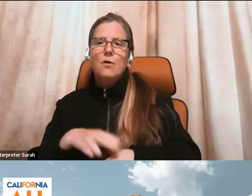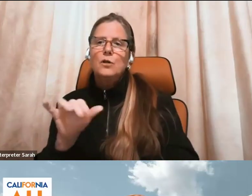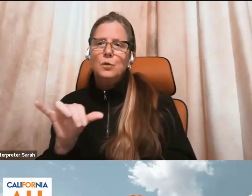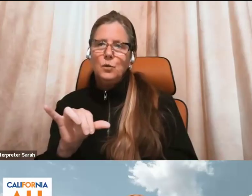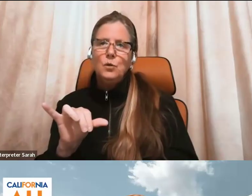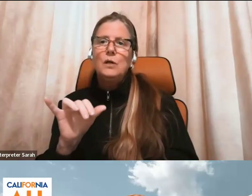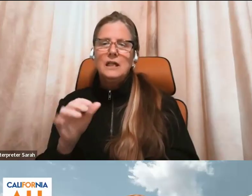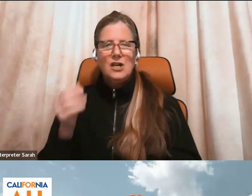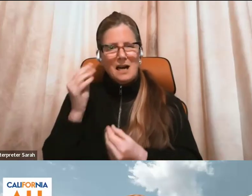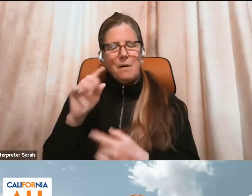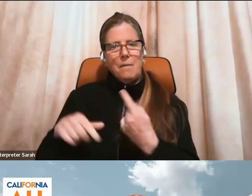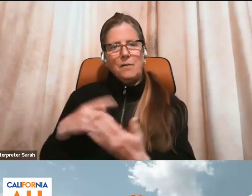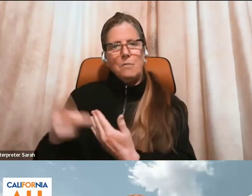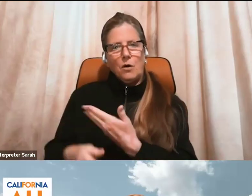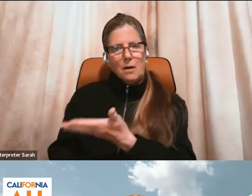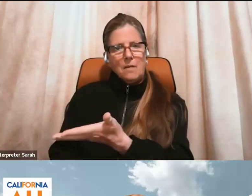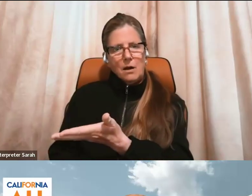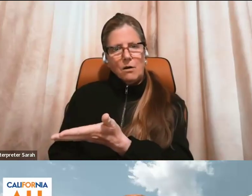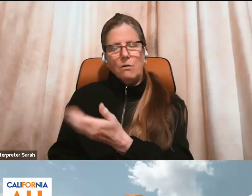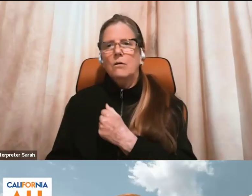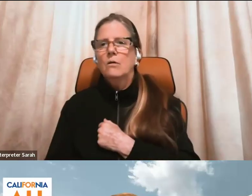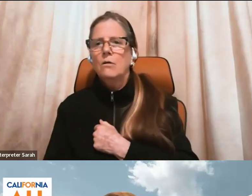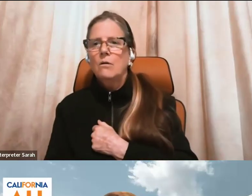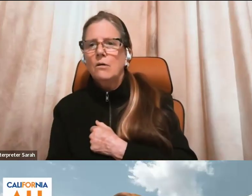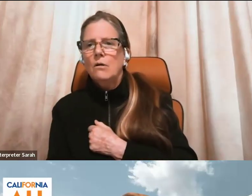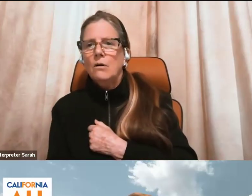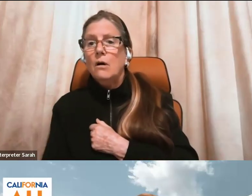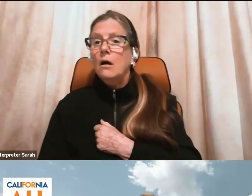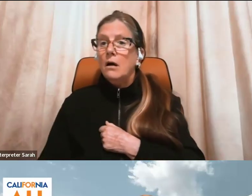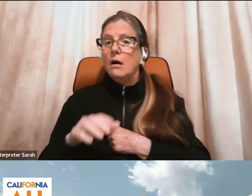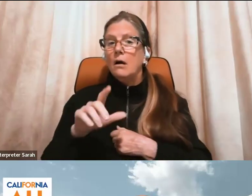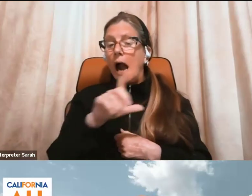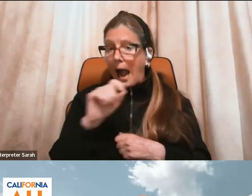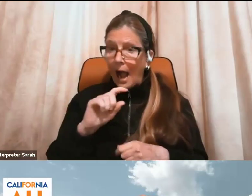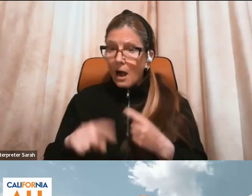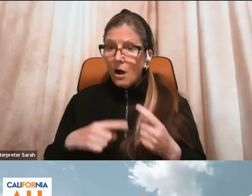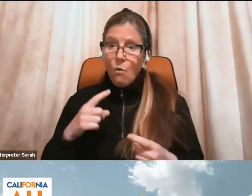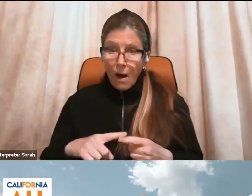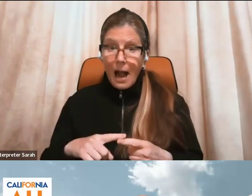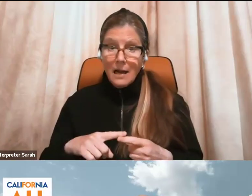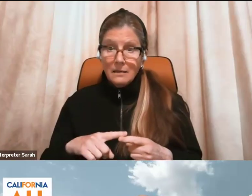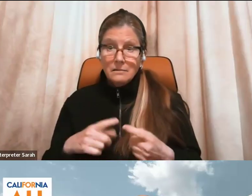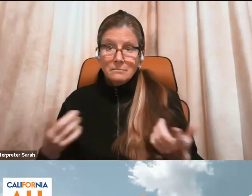information about the program, too. And then when it's available, I will share with the group.